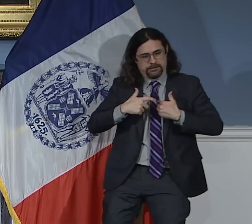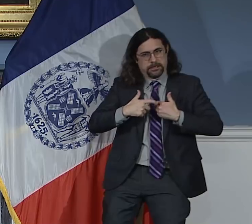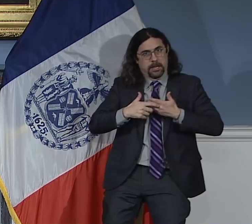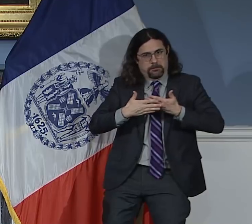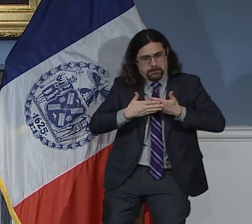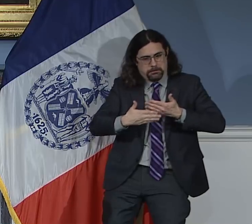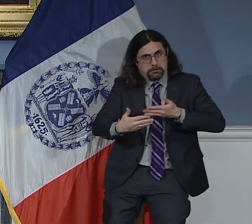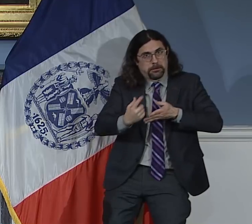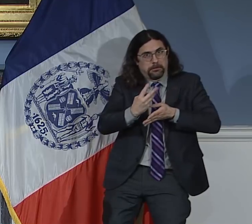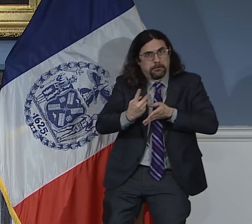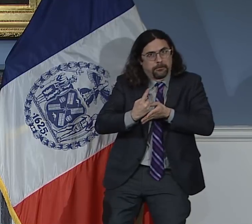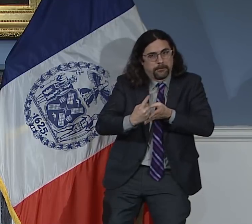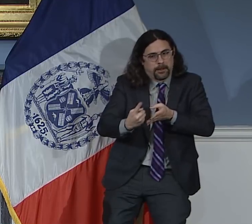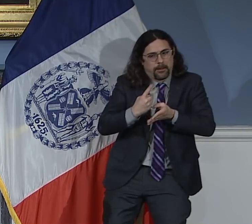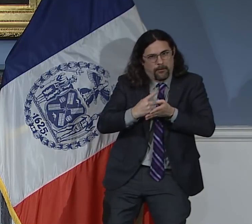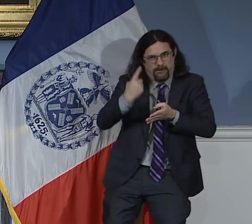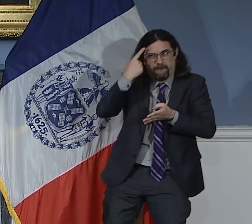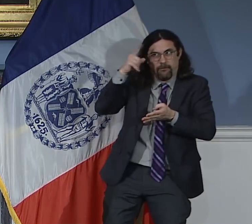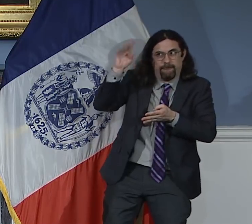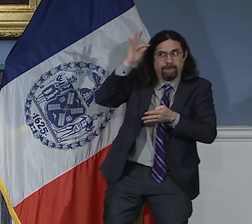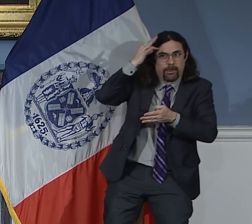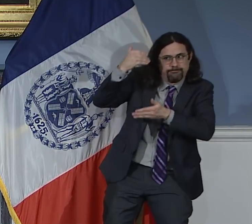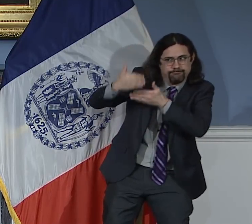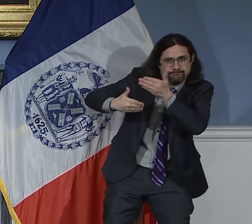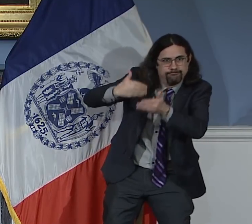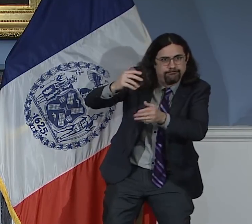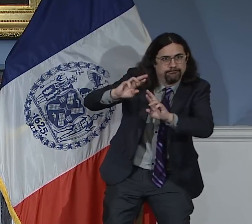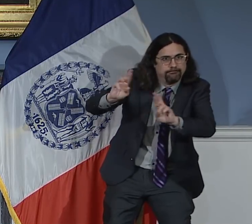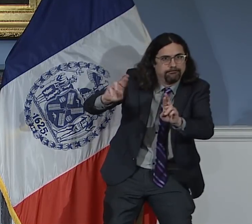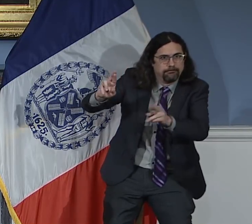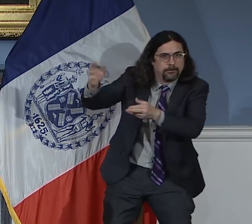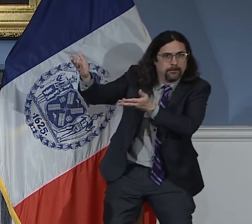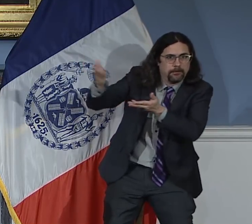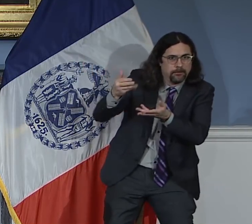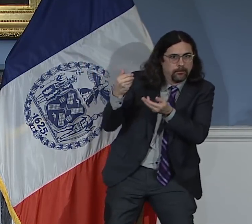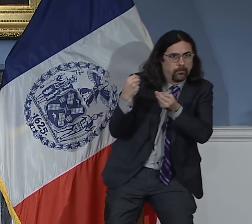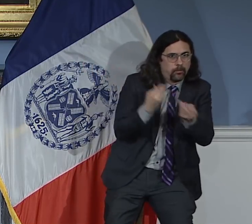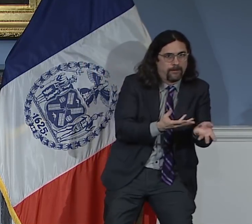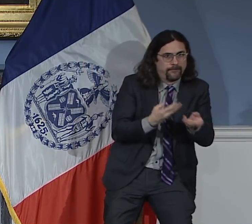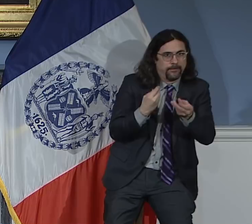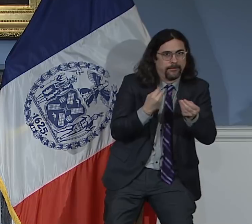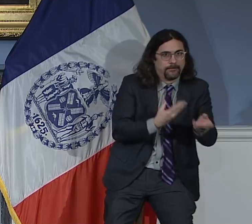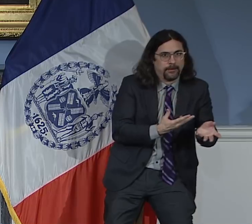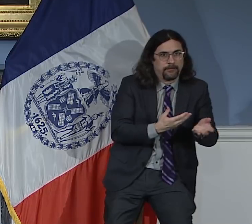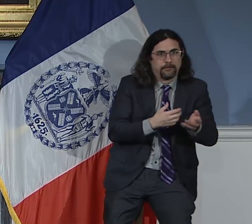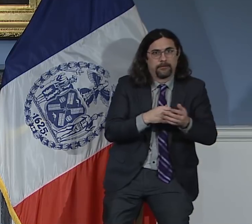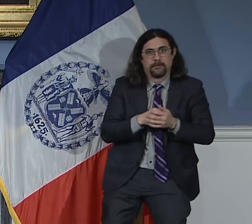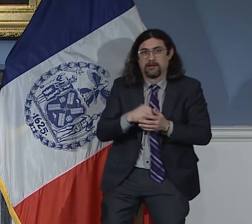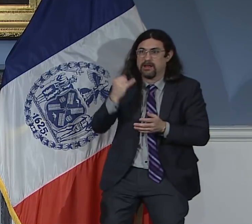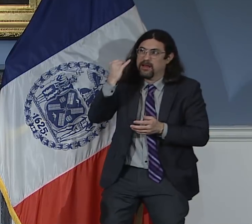NOT DO ALL IN ITS POWER IMMEDIATELY. IT'S AS SIMPLE AS THIS. THERE WILL BE A